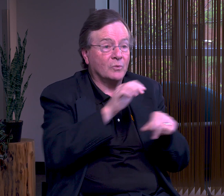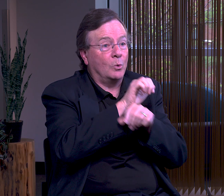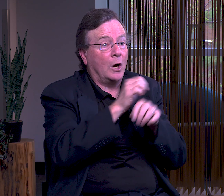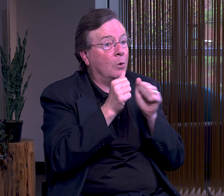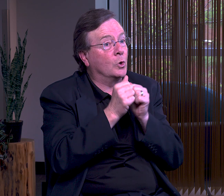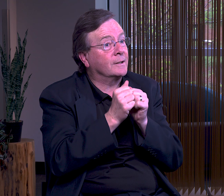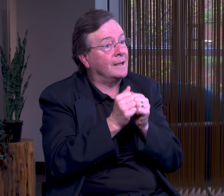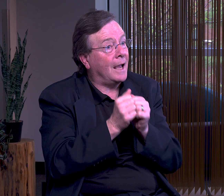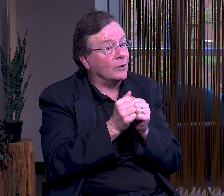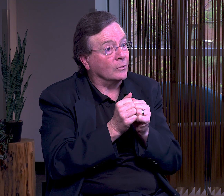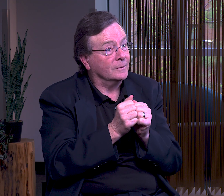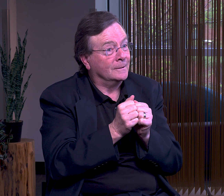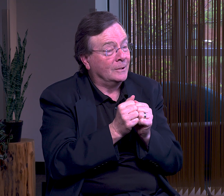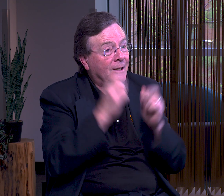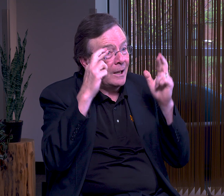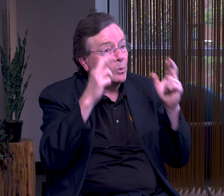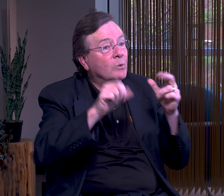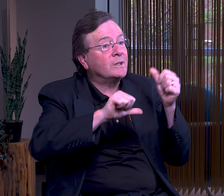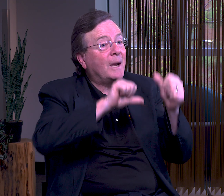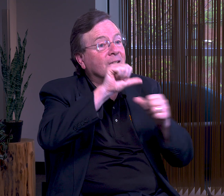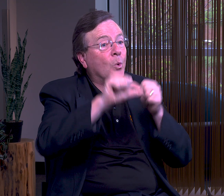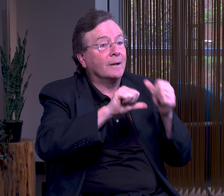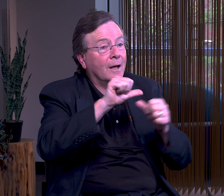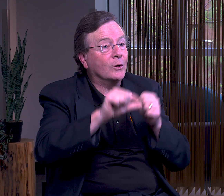So we all work together and we respect one another.